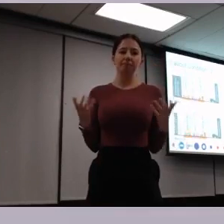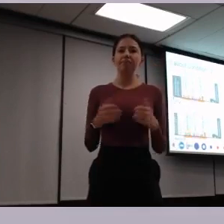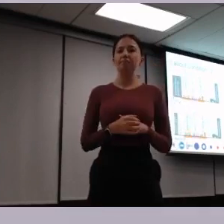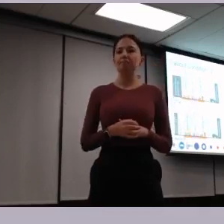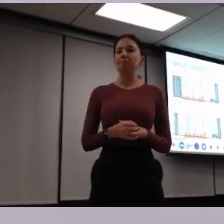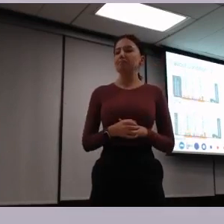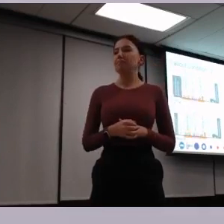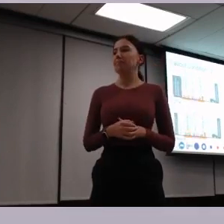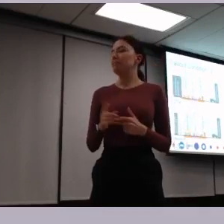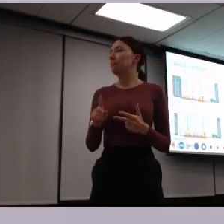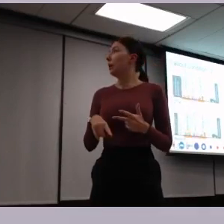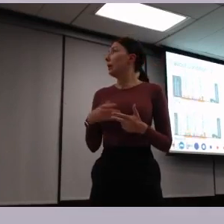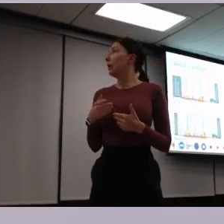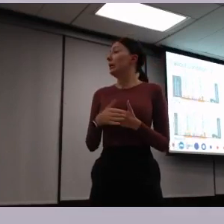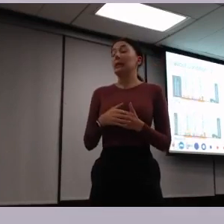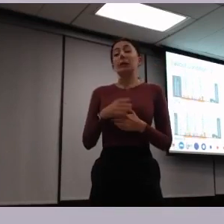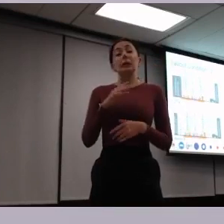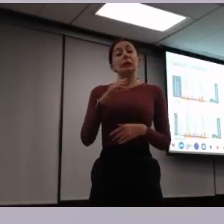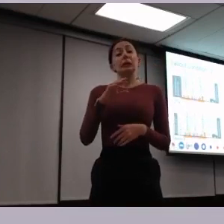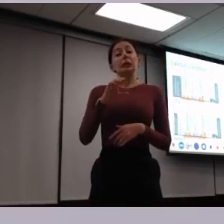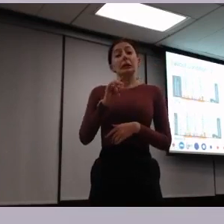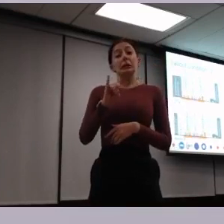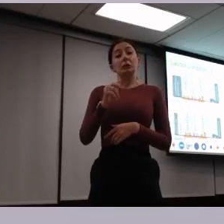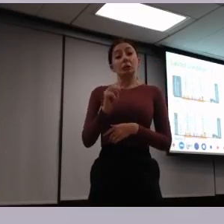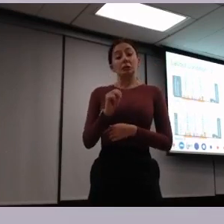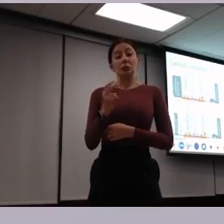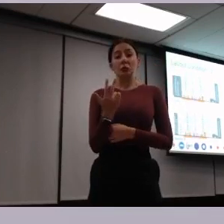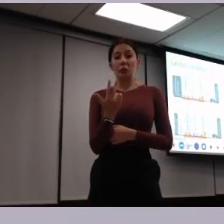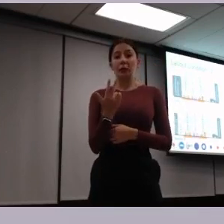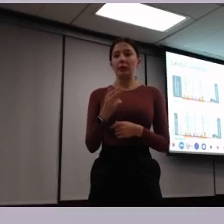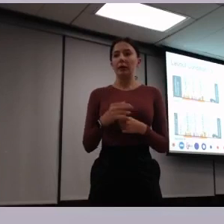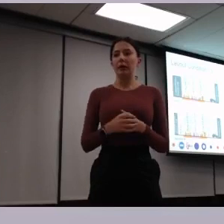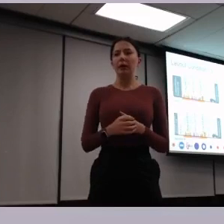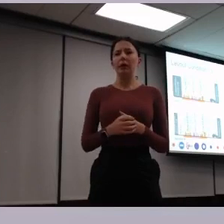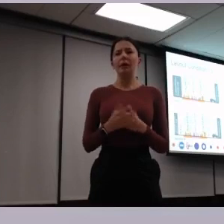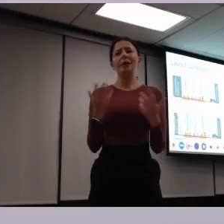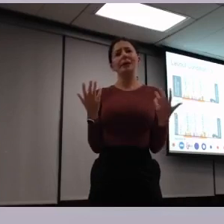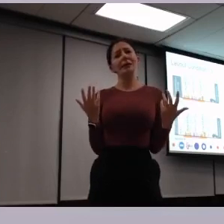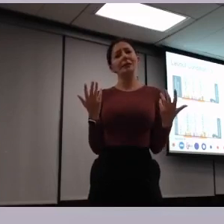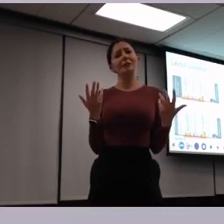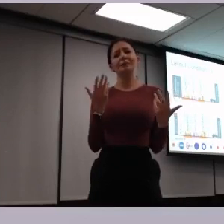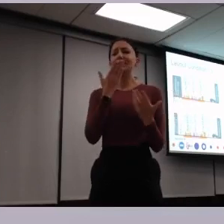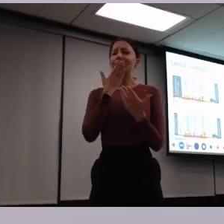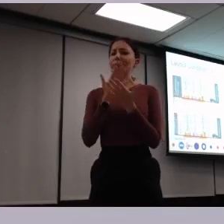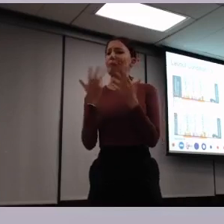So in conditions three we considered blocks that may not be suitable for parking. Therefore you see that